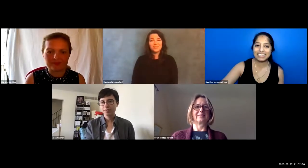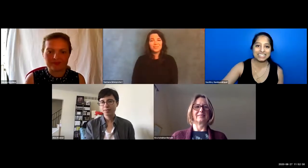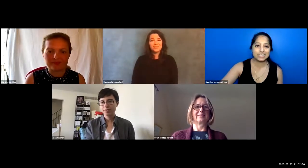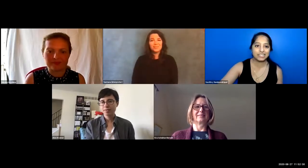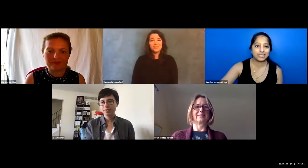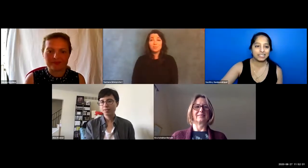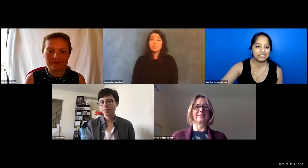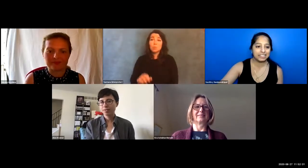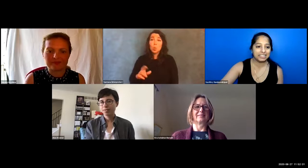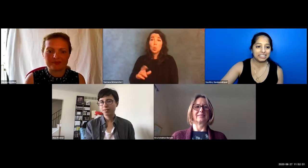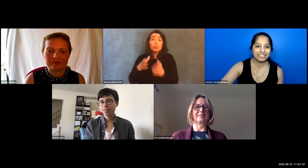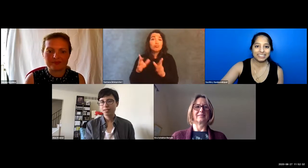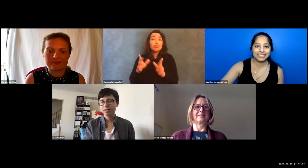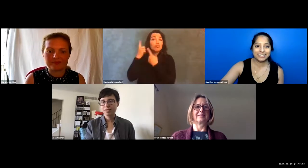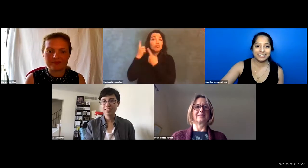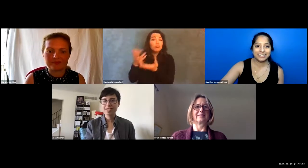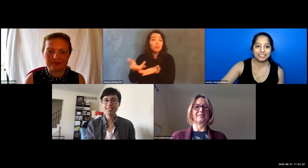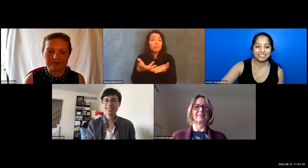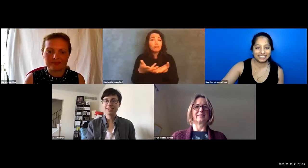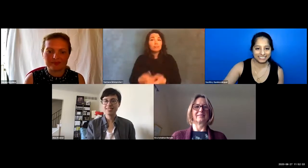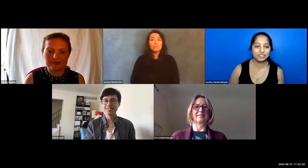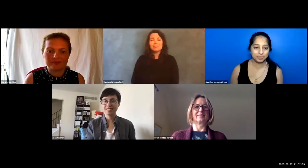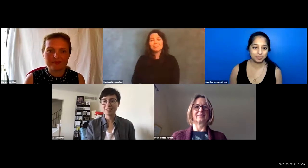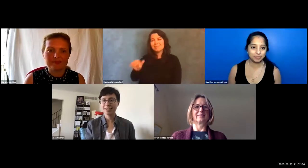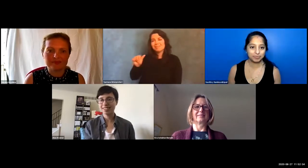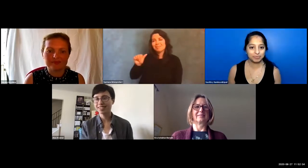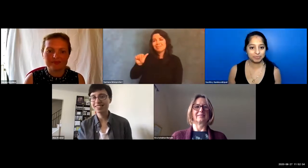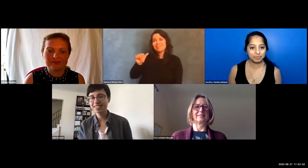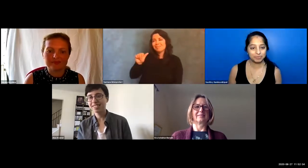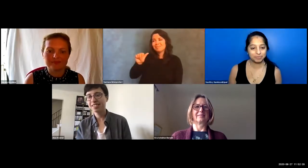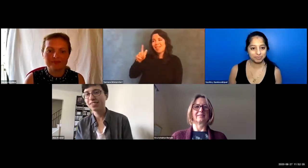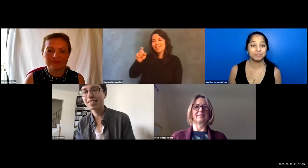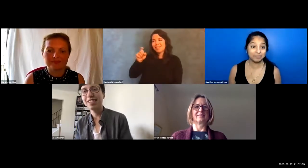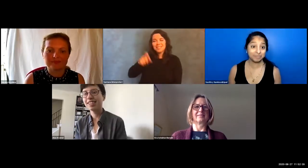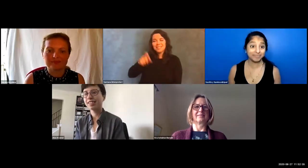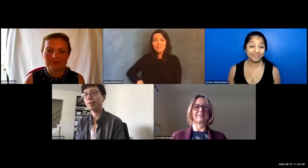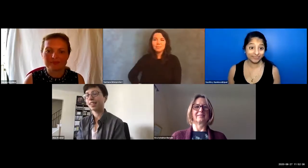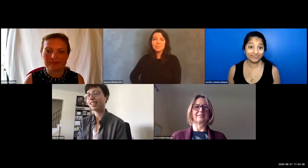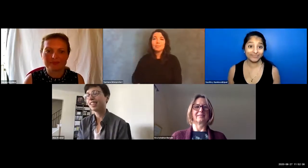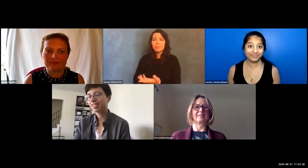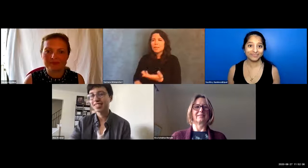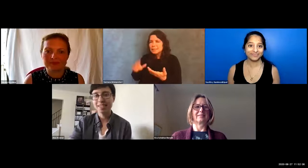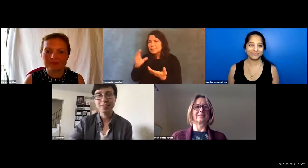Mathew Kramer: I just wanted to say maybe -- since I don't have hands up.